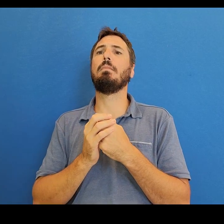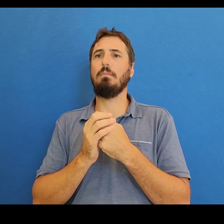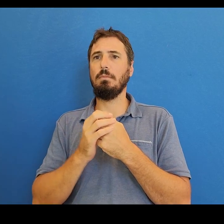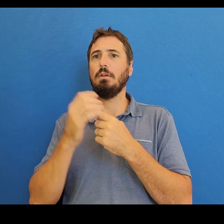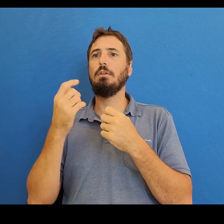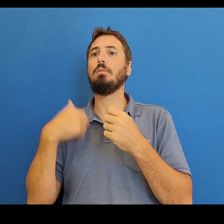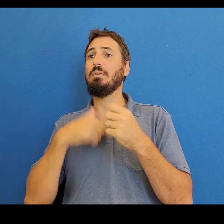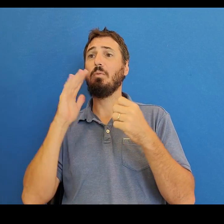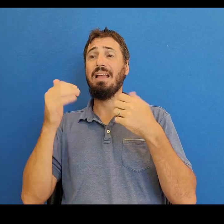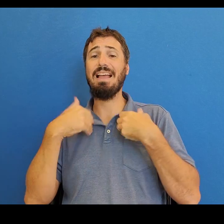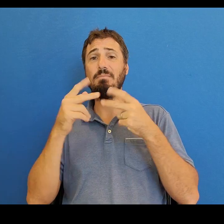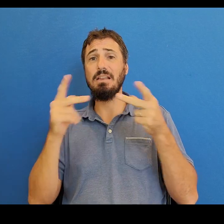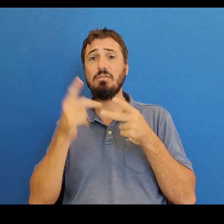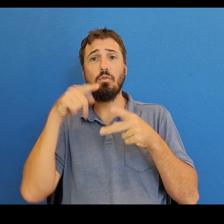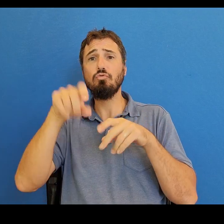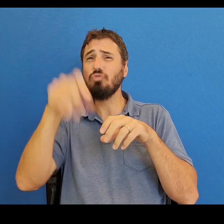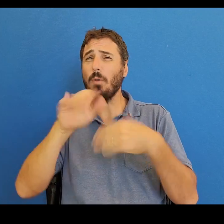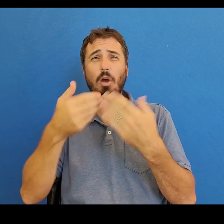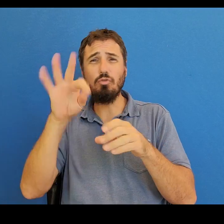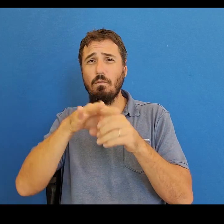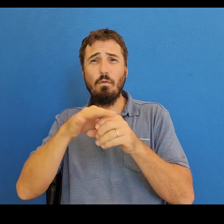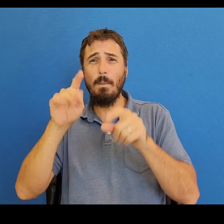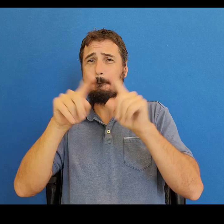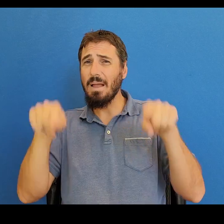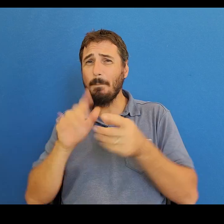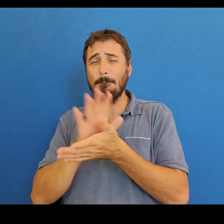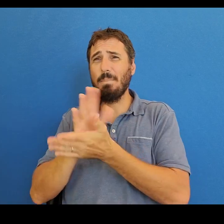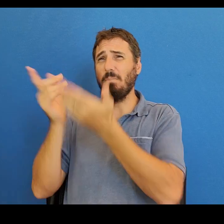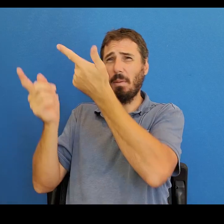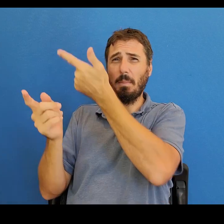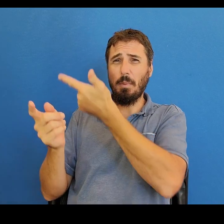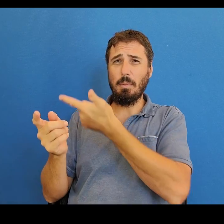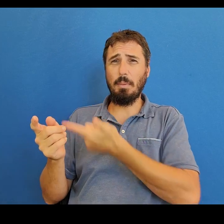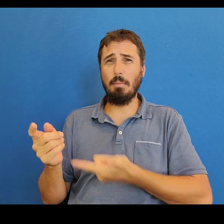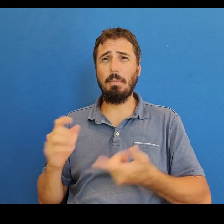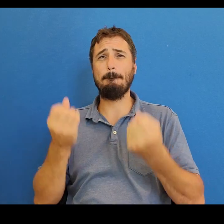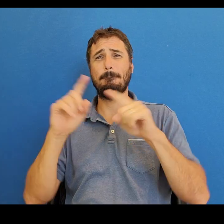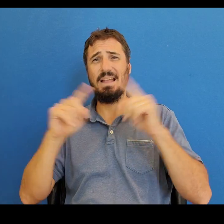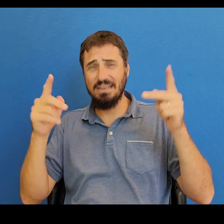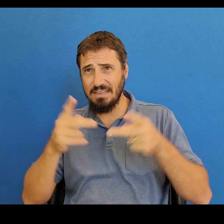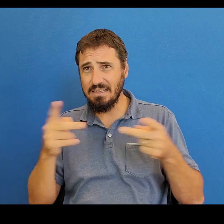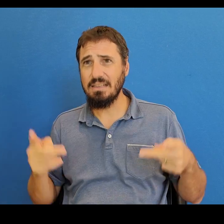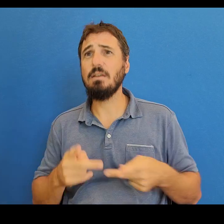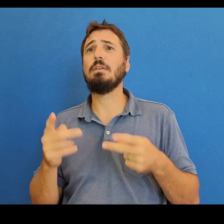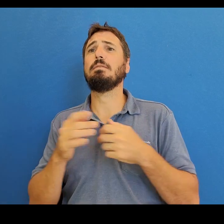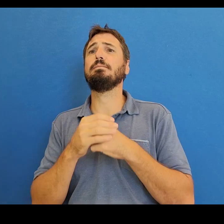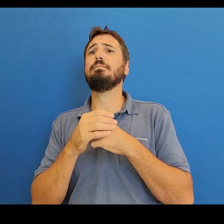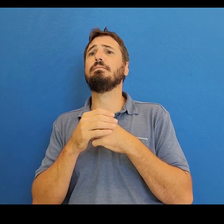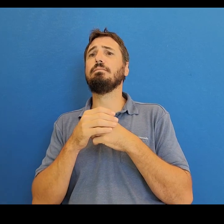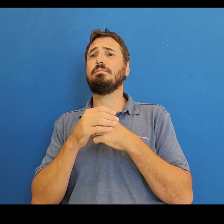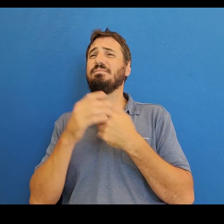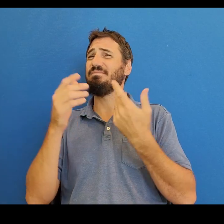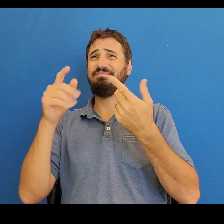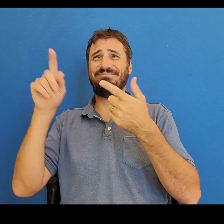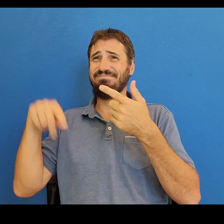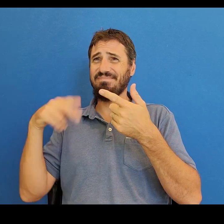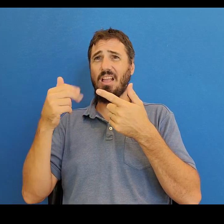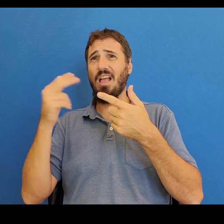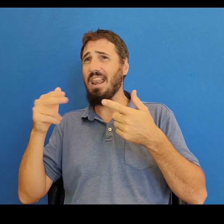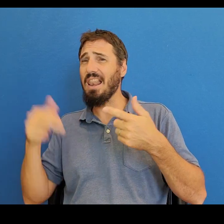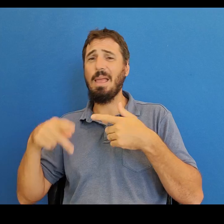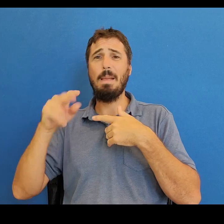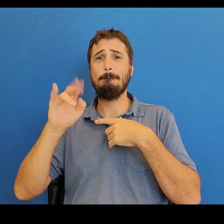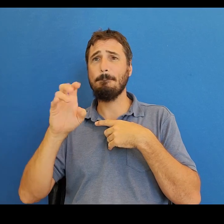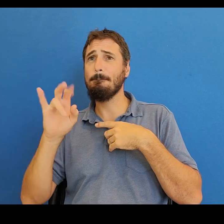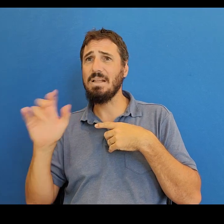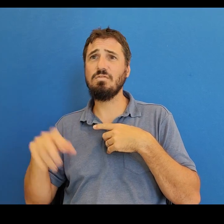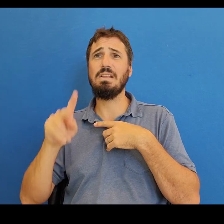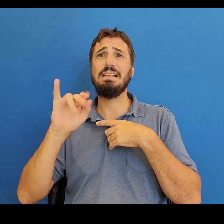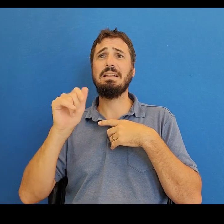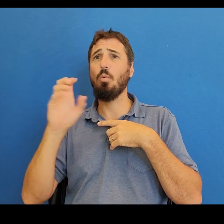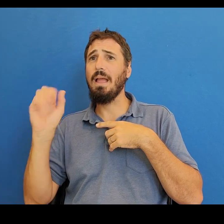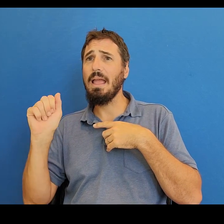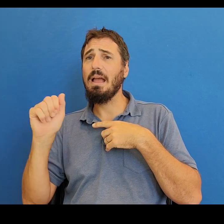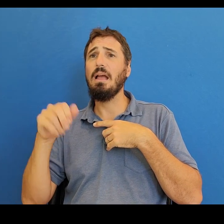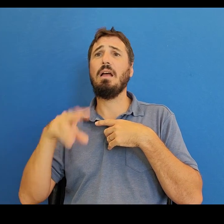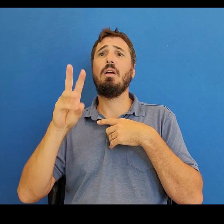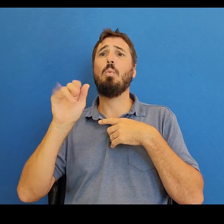Hanalei Neighborhood Center; Princeville Public Library; Kīlauea Neighborhood Center; Waipouli Shopping Center; Elections Division; Kōloa Neighborhood Center; Kalāheo Neighborhood Center;